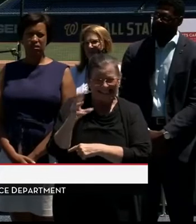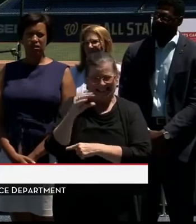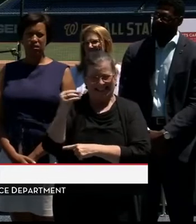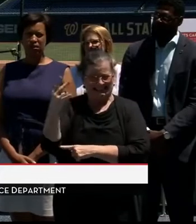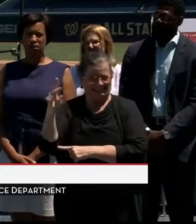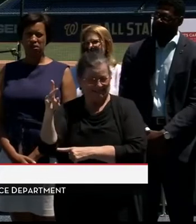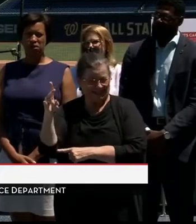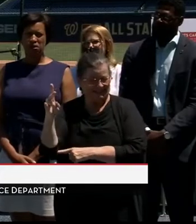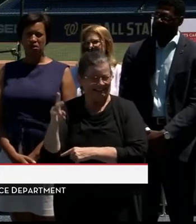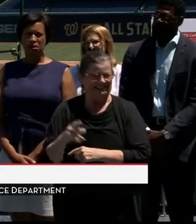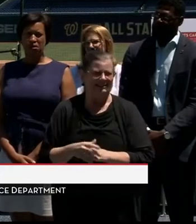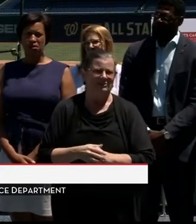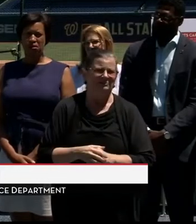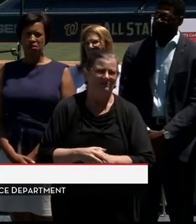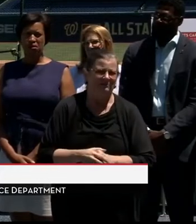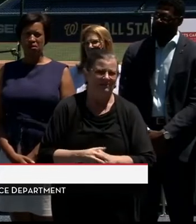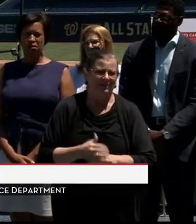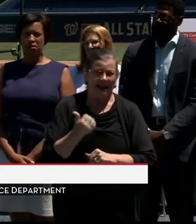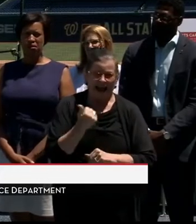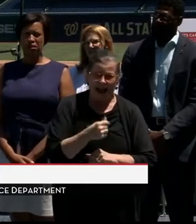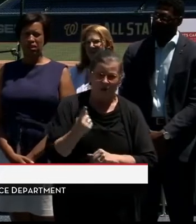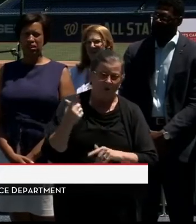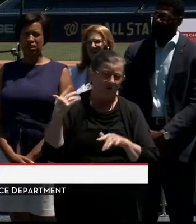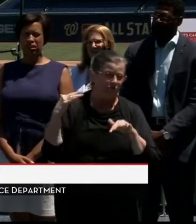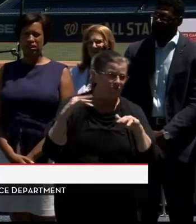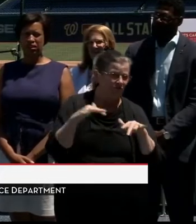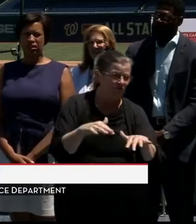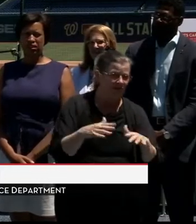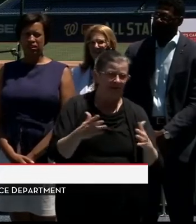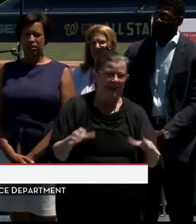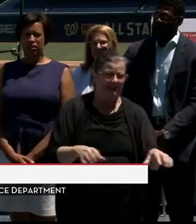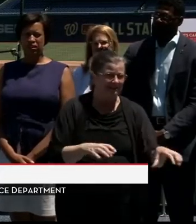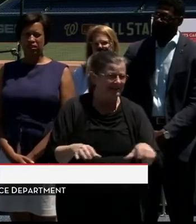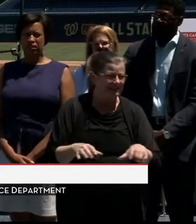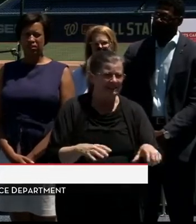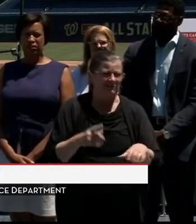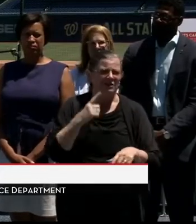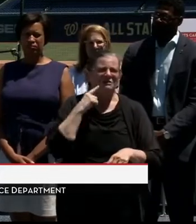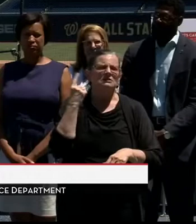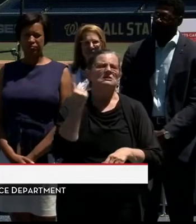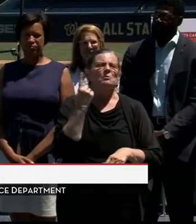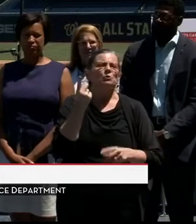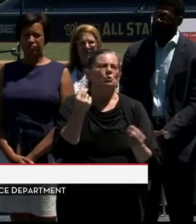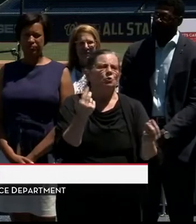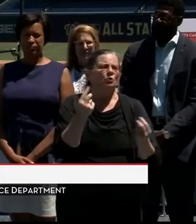ONE OF THE ACTIVITIES AS THERE WILL BE SOMETHING TO DO FOR PEOPLE OF ALL AGES.